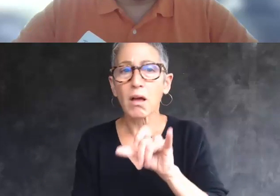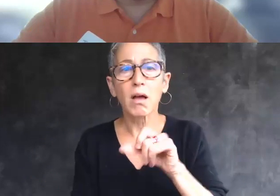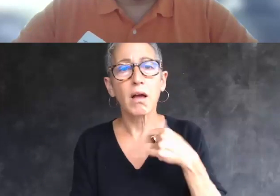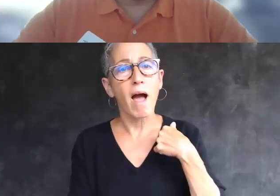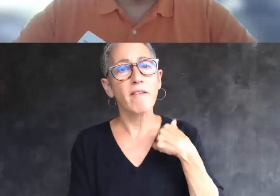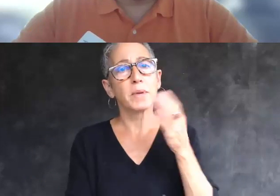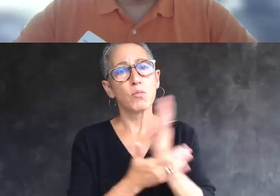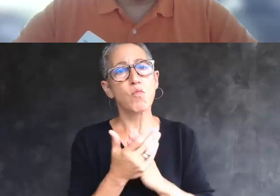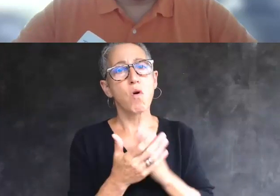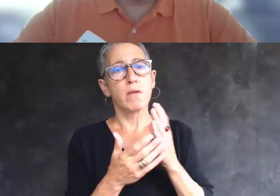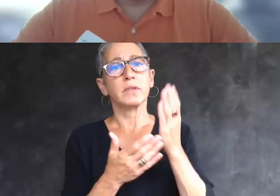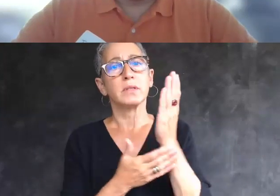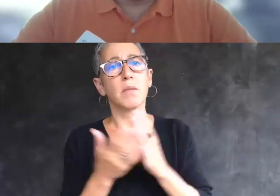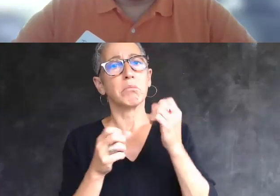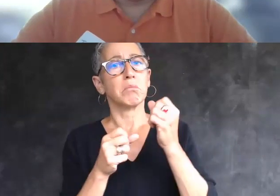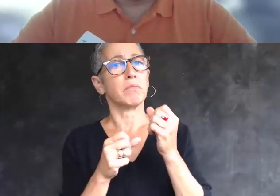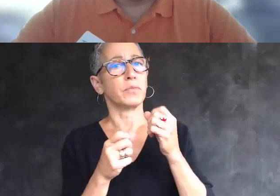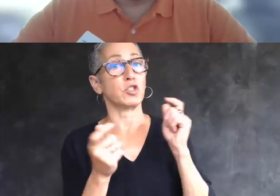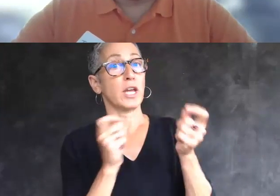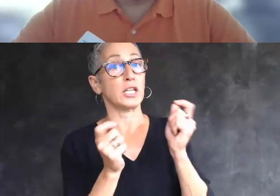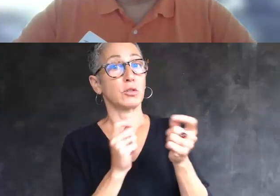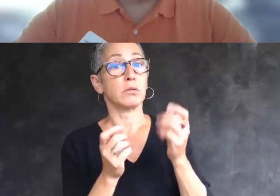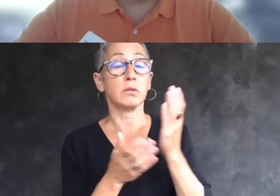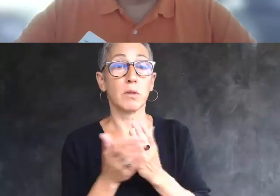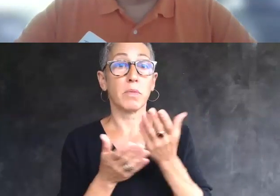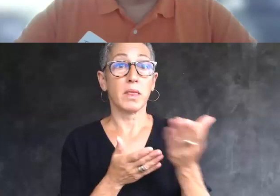that was going good and went bad and then went back good again.